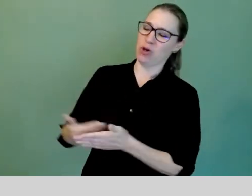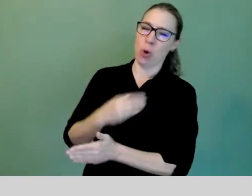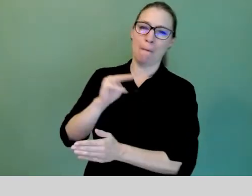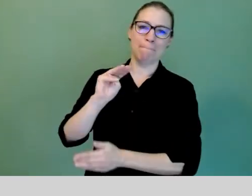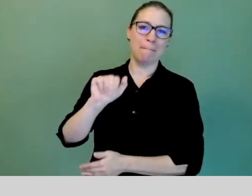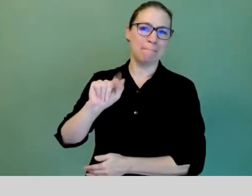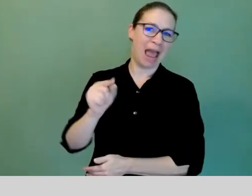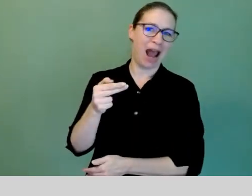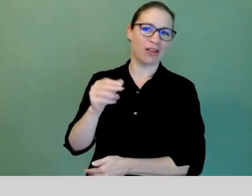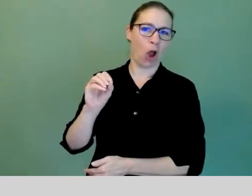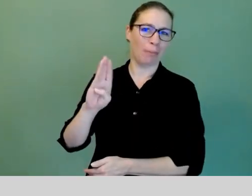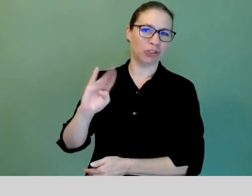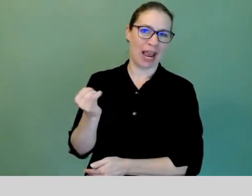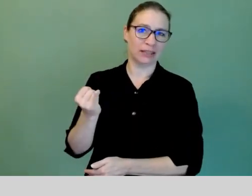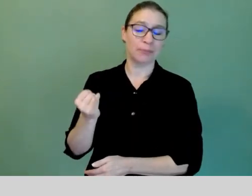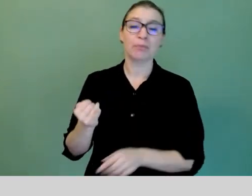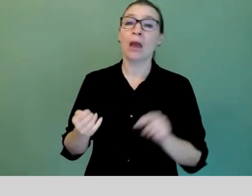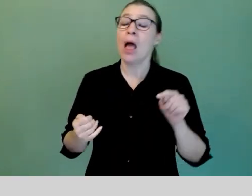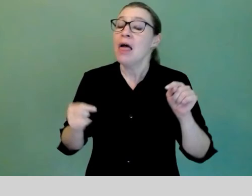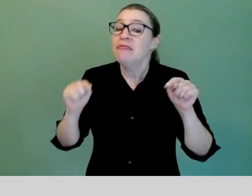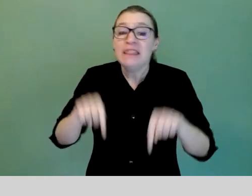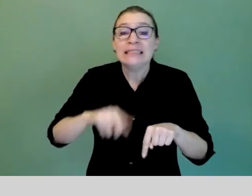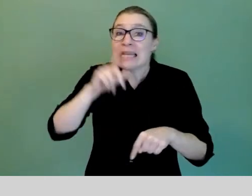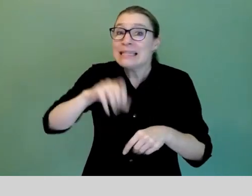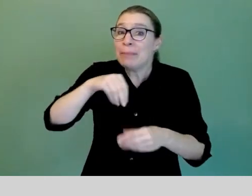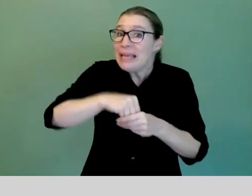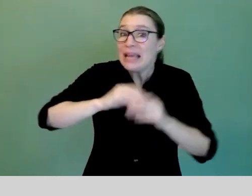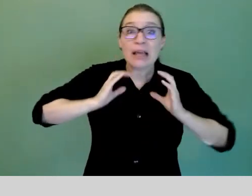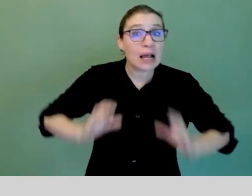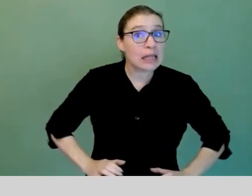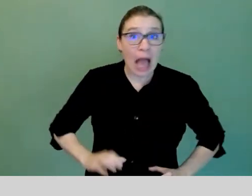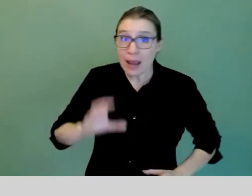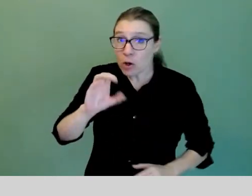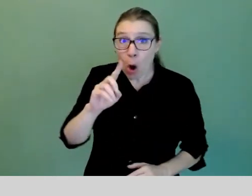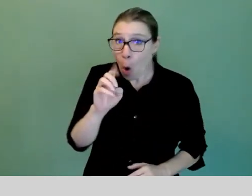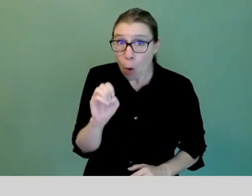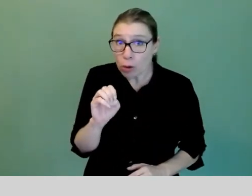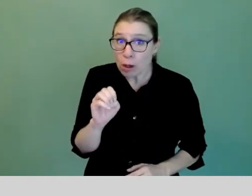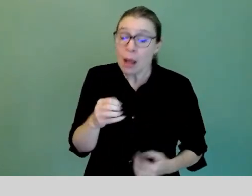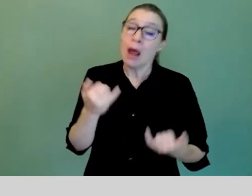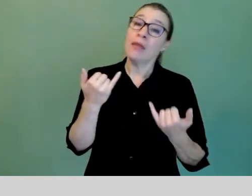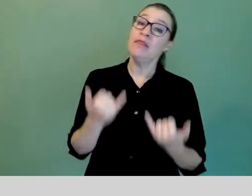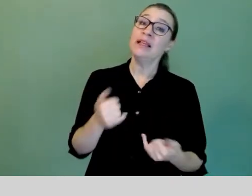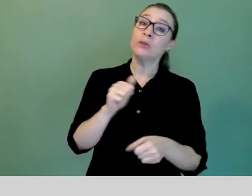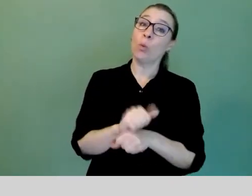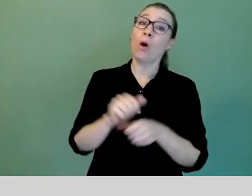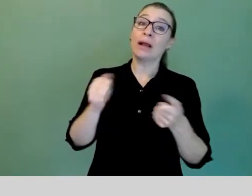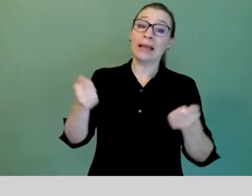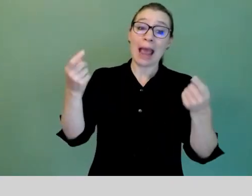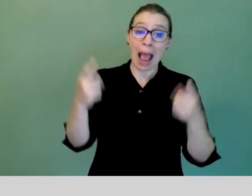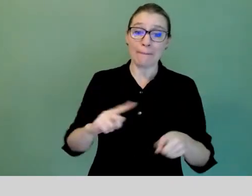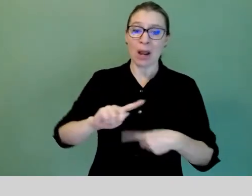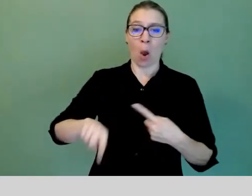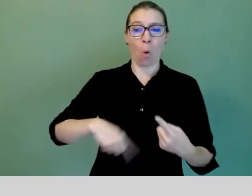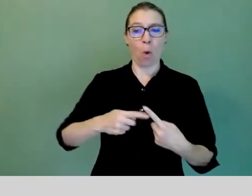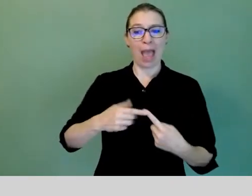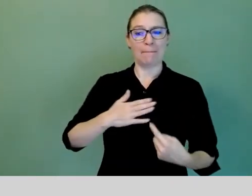and this doesn't have to be in the client code. This swap can be done when my dodgy module is imported.